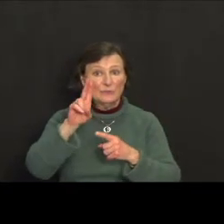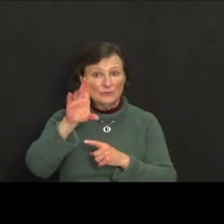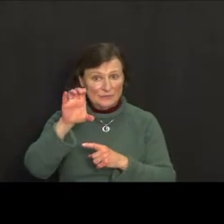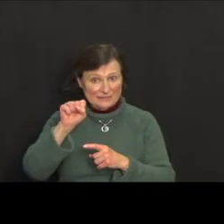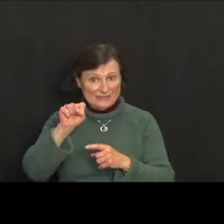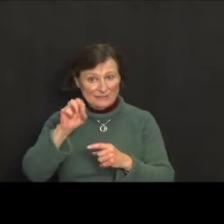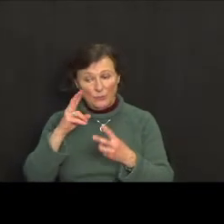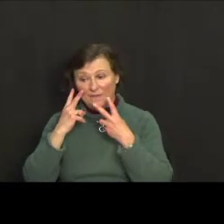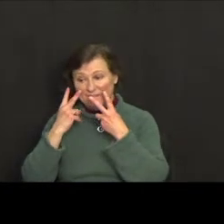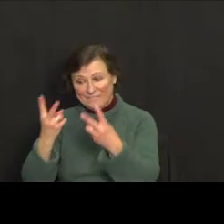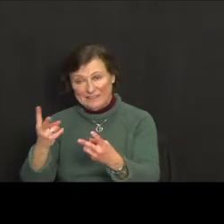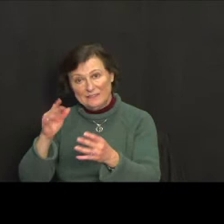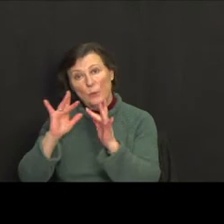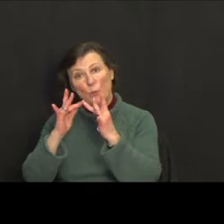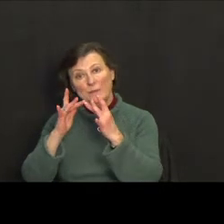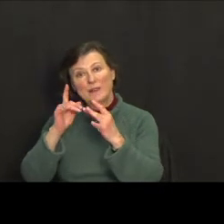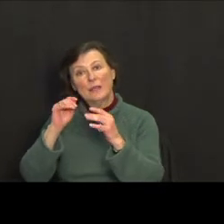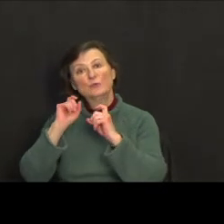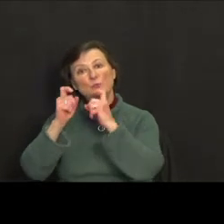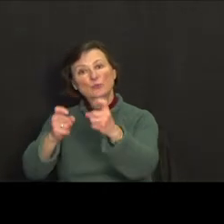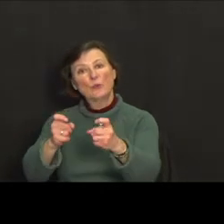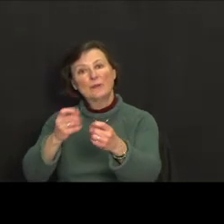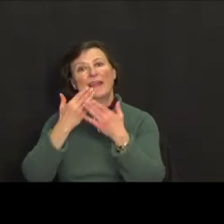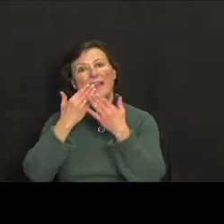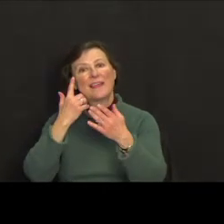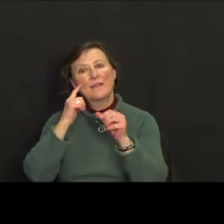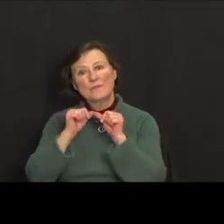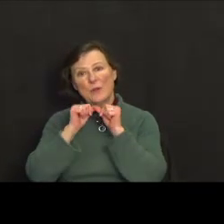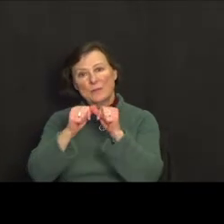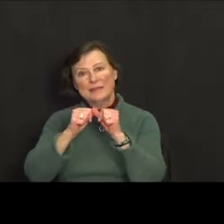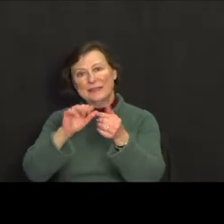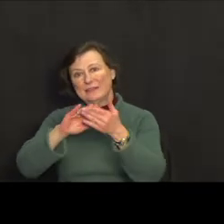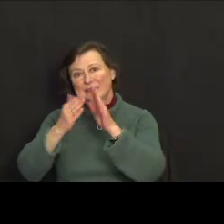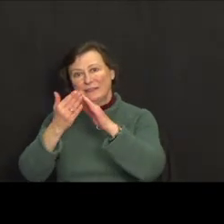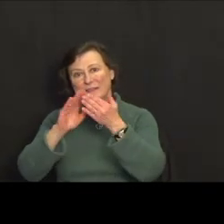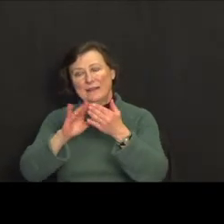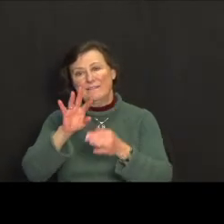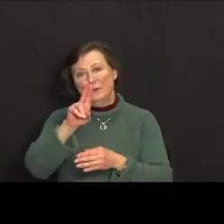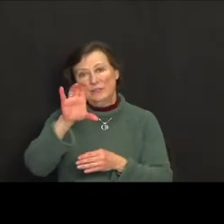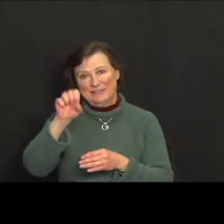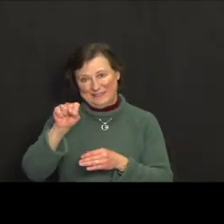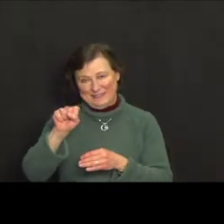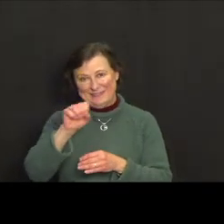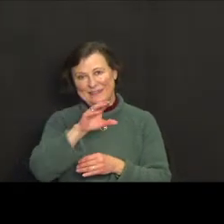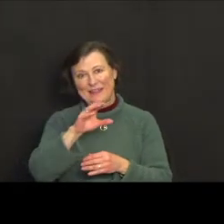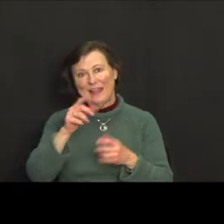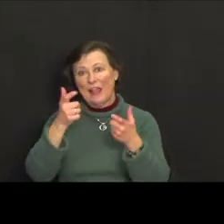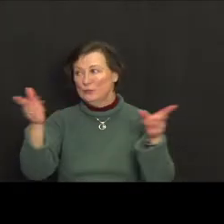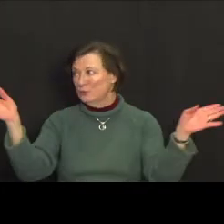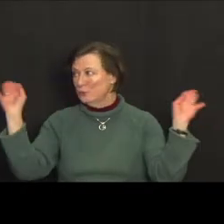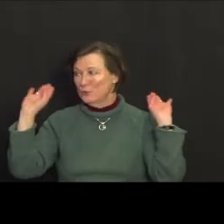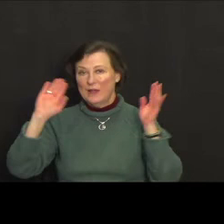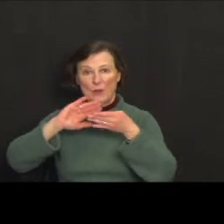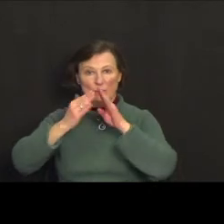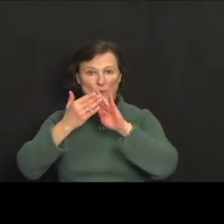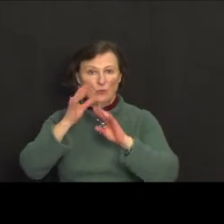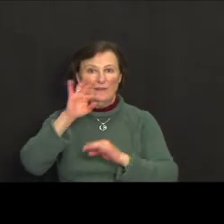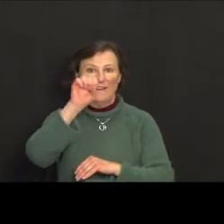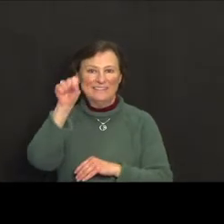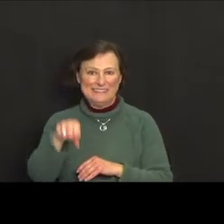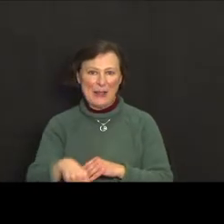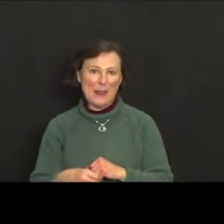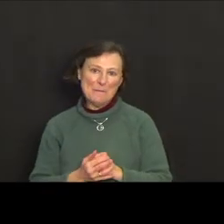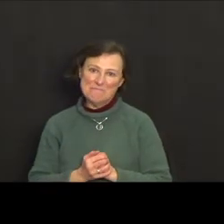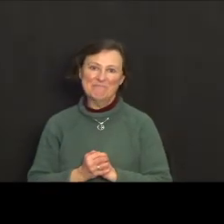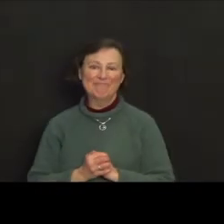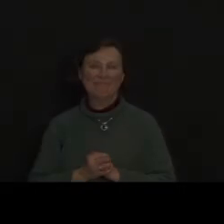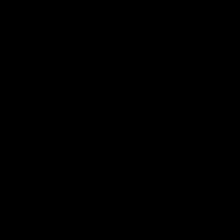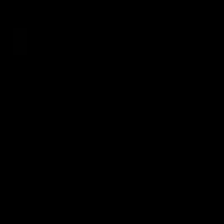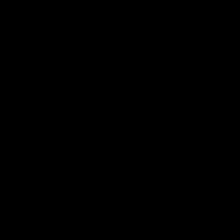donate. Thank you for maintaining the community of UUCS and the greater community of Salem.